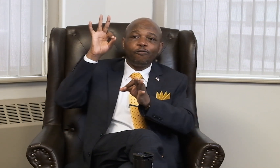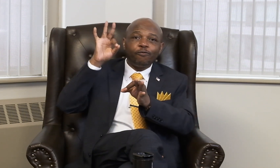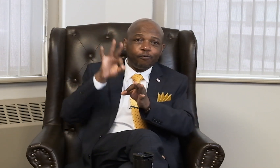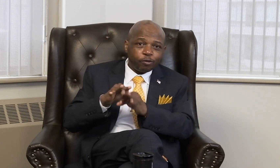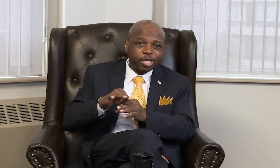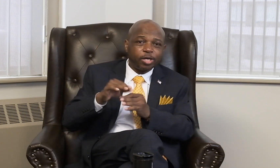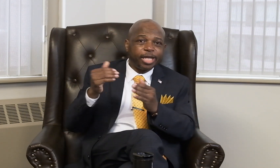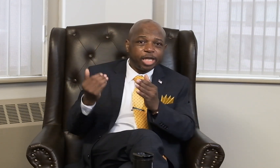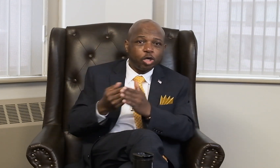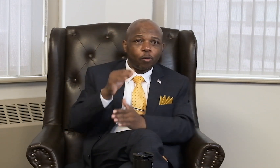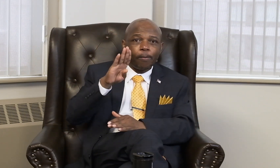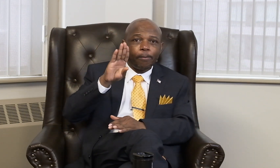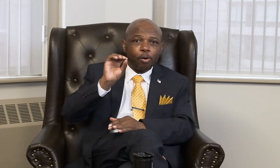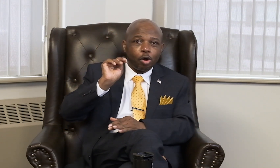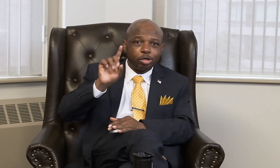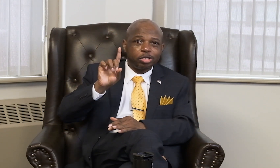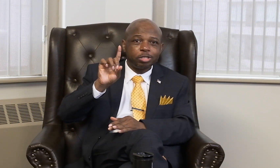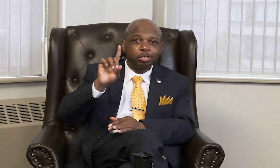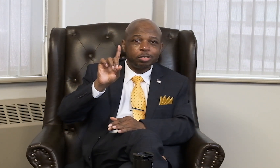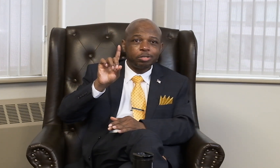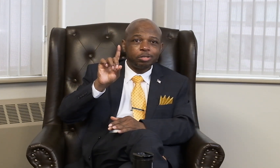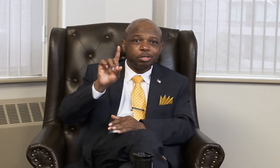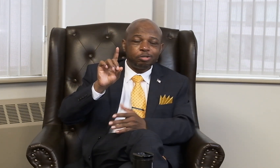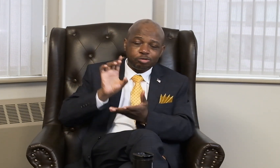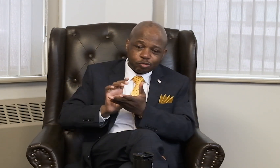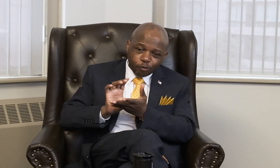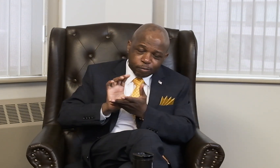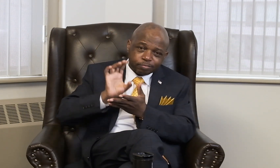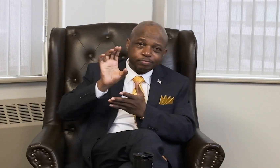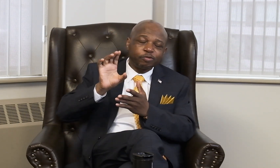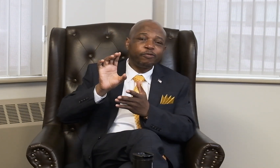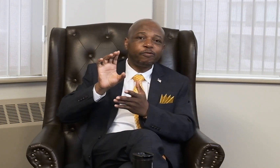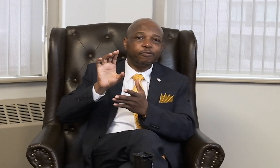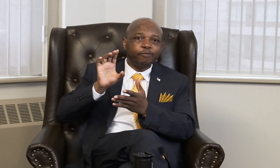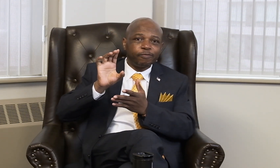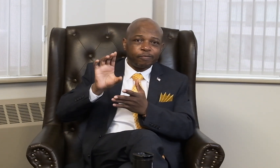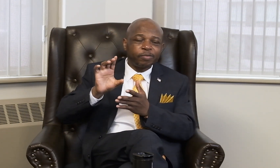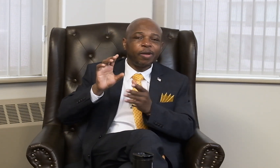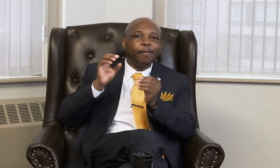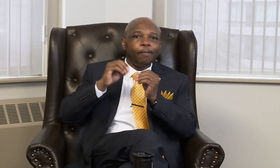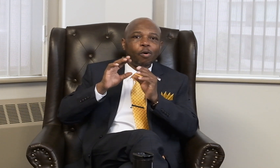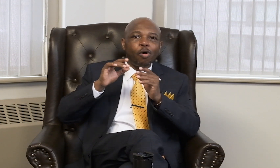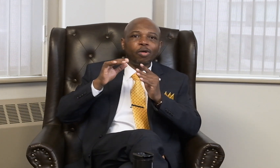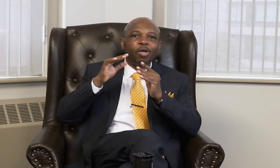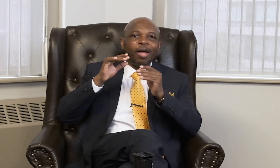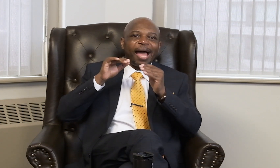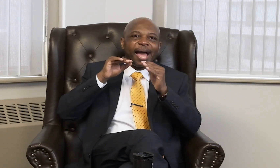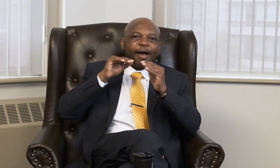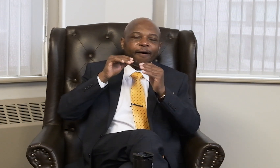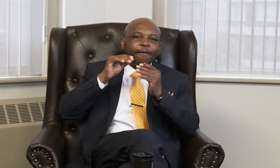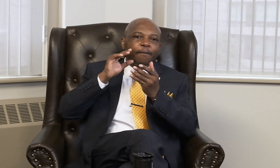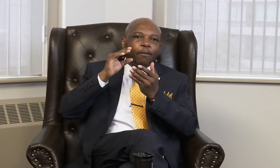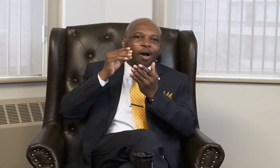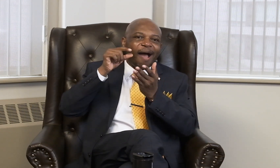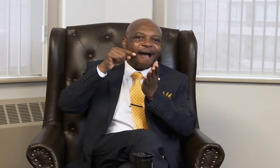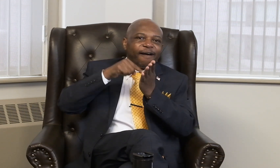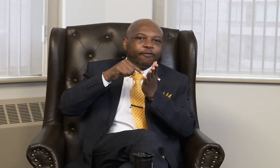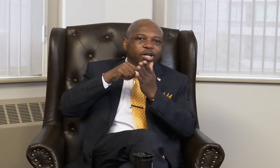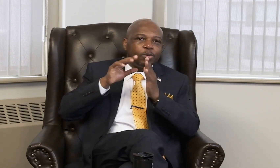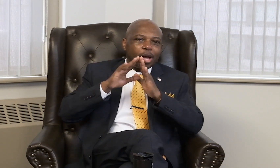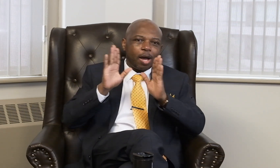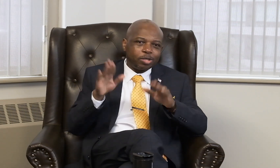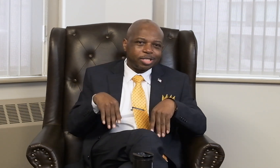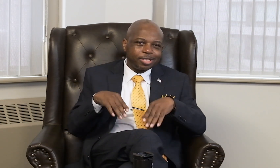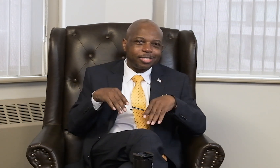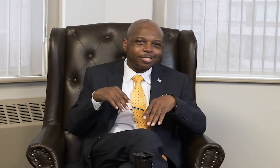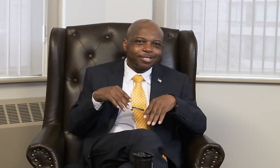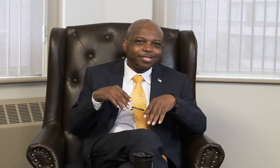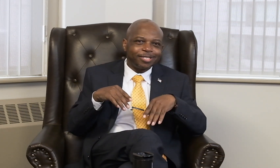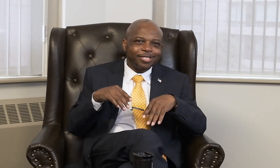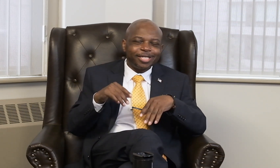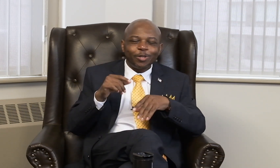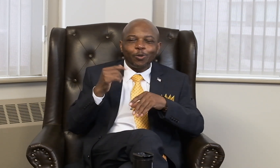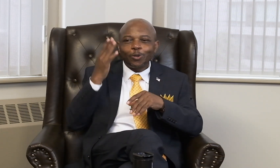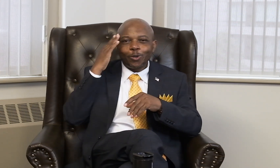here in Massachusetts voted on and passed the Housing Bond Bill to fund affordable housing. It’s